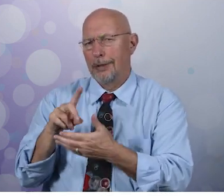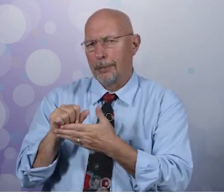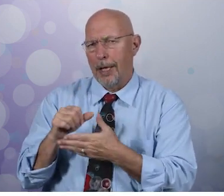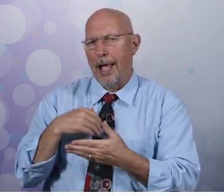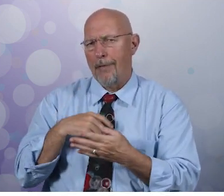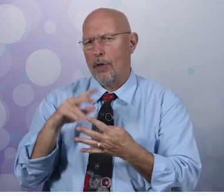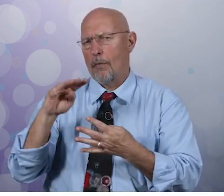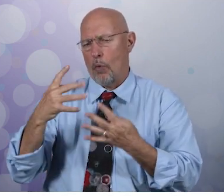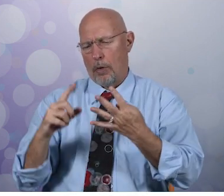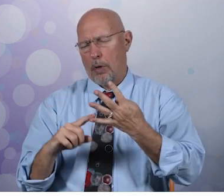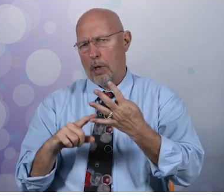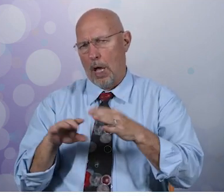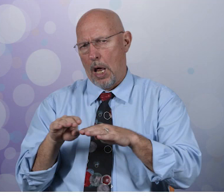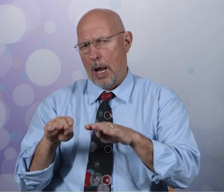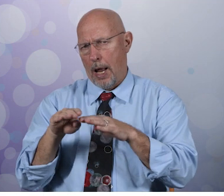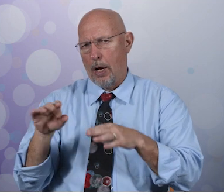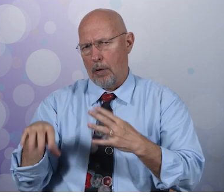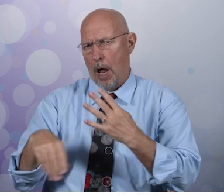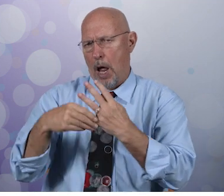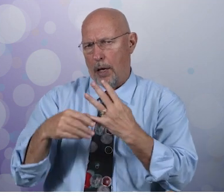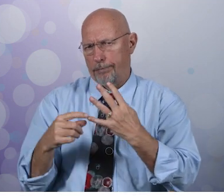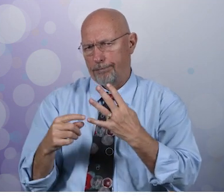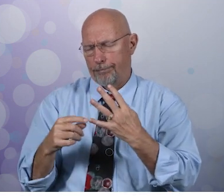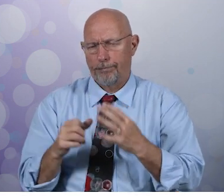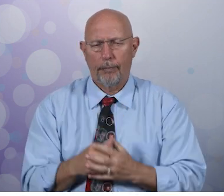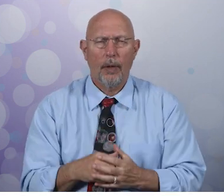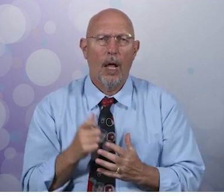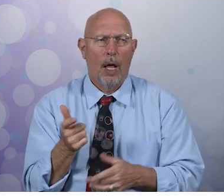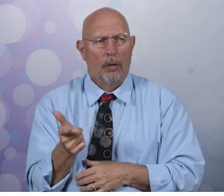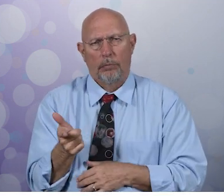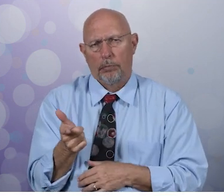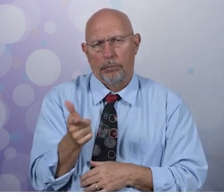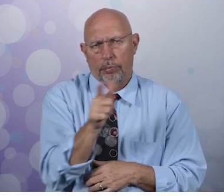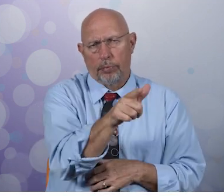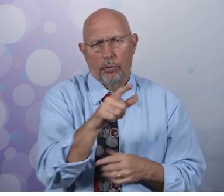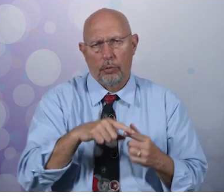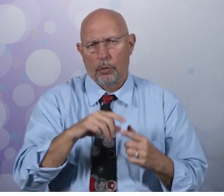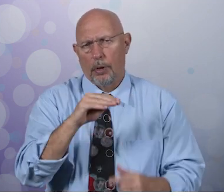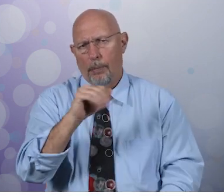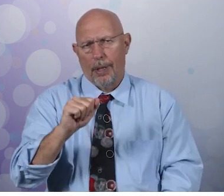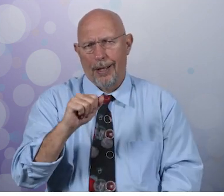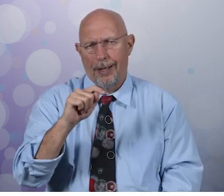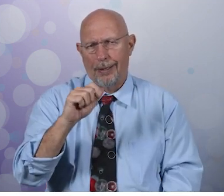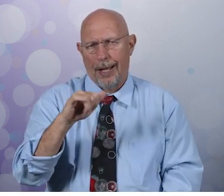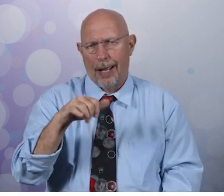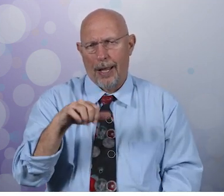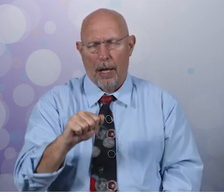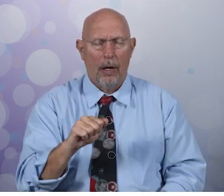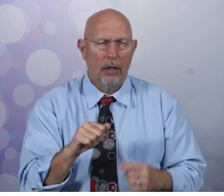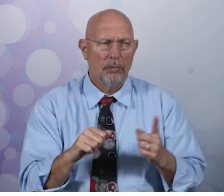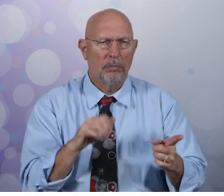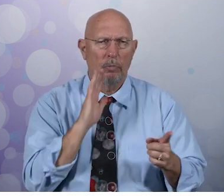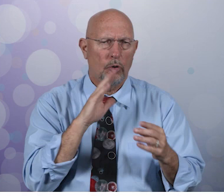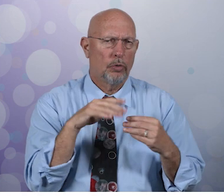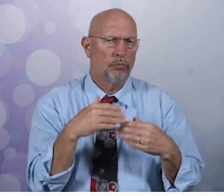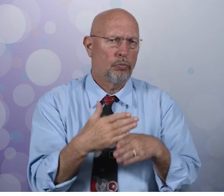So now I'm going to turn it back over-- let's see-- to Ma' Taya, and she's going to share a little bit about some resources